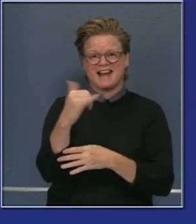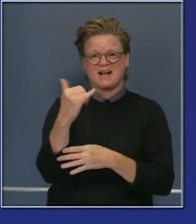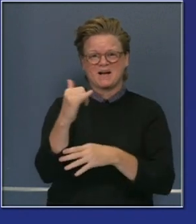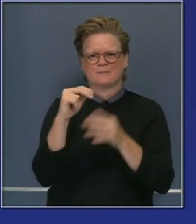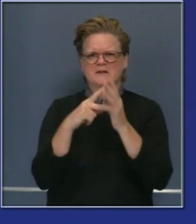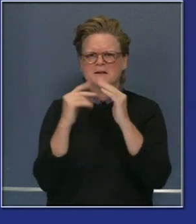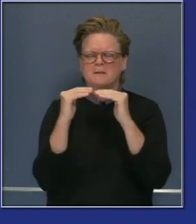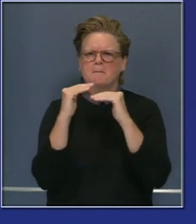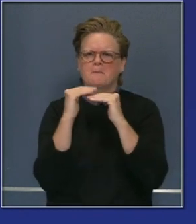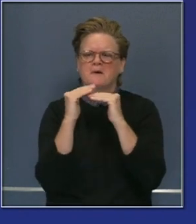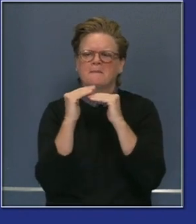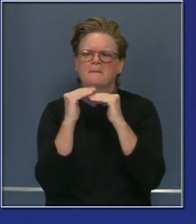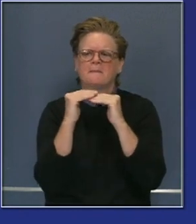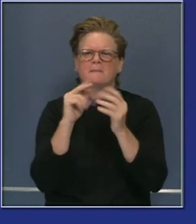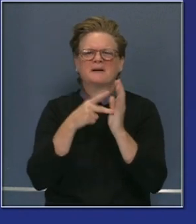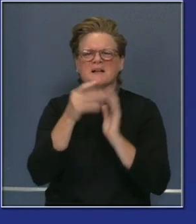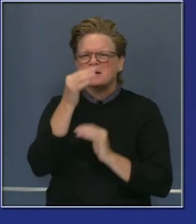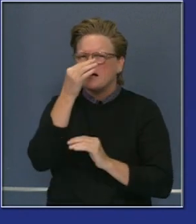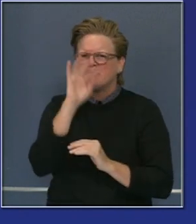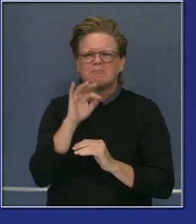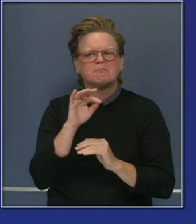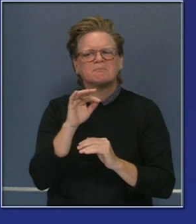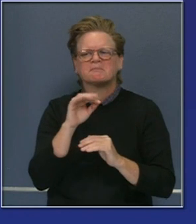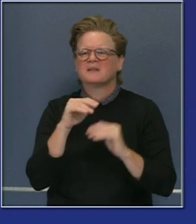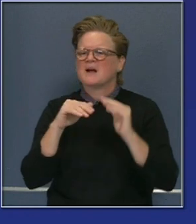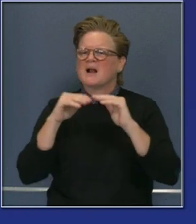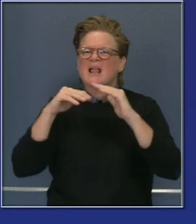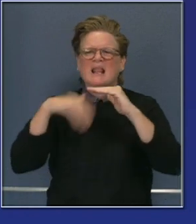4 PER 100,000 AND 1 TO 3.9 AND